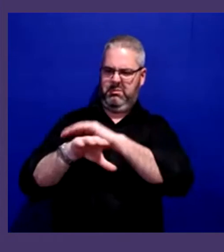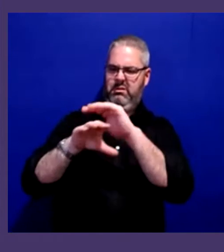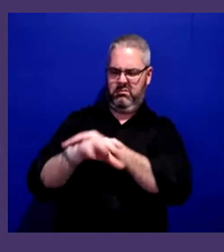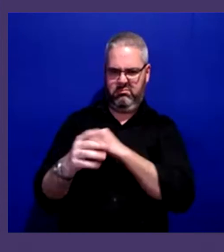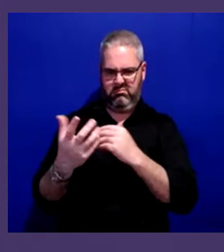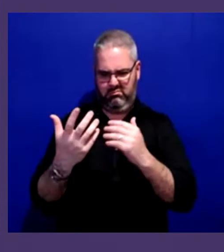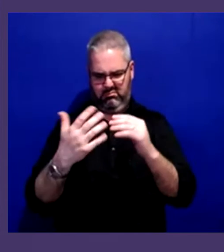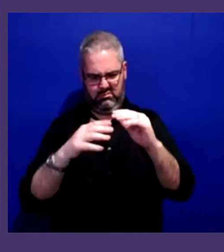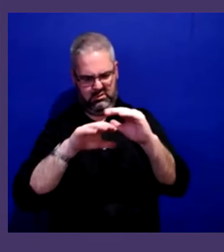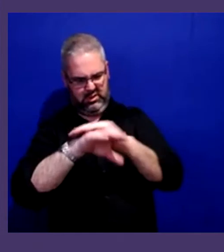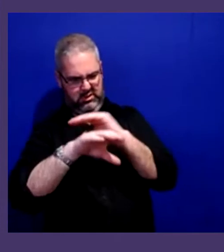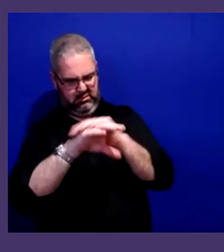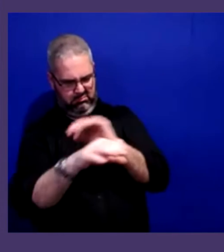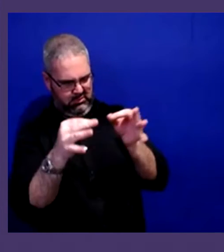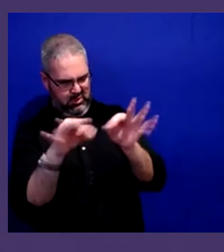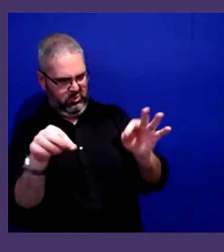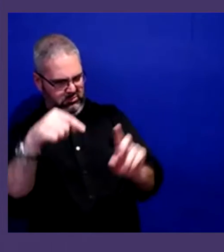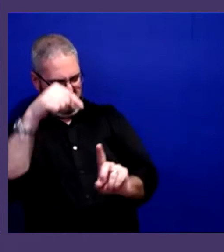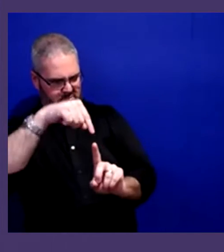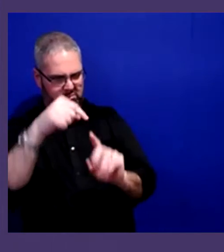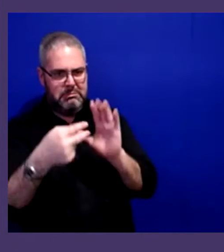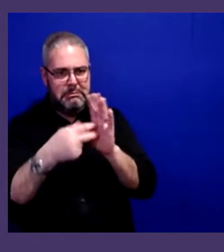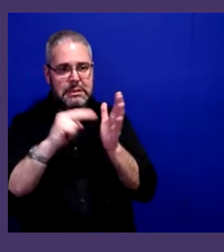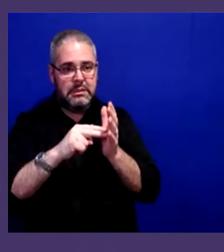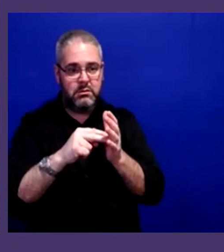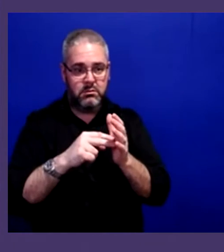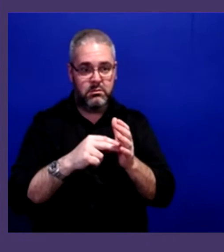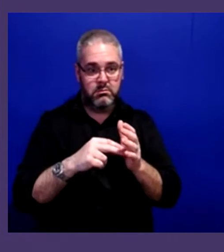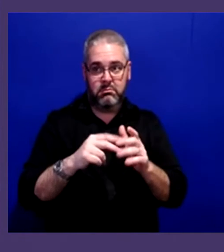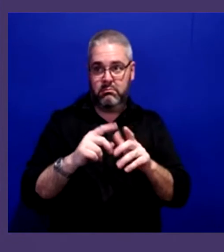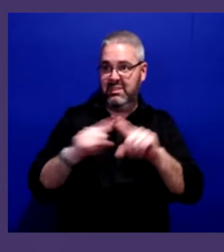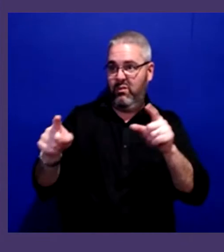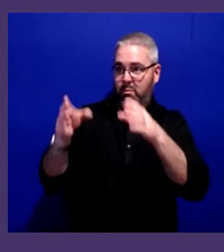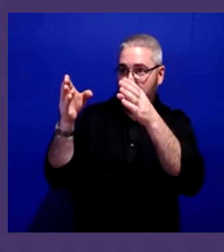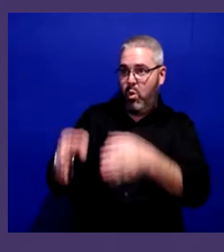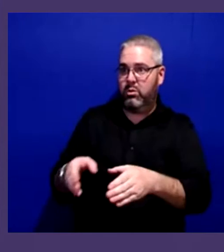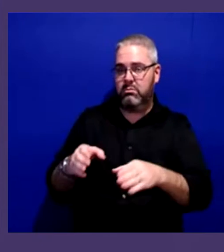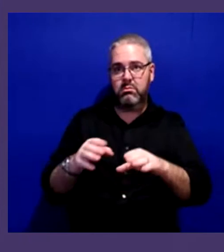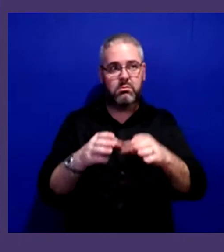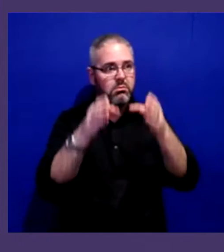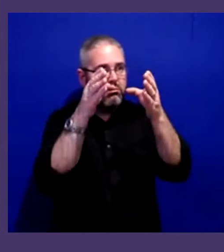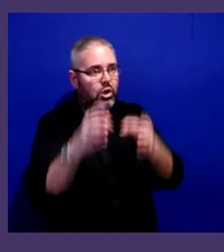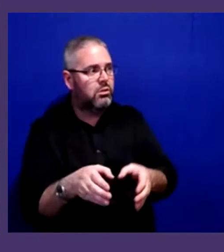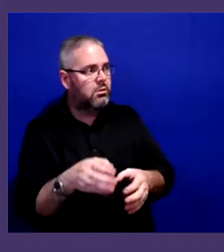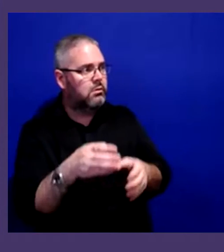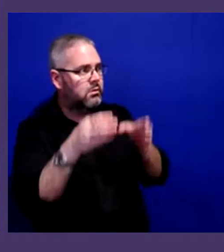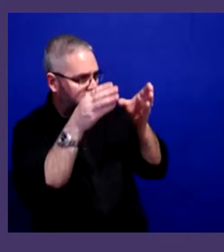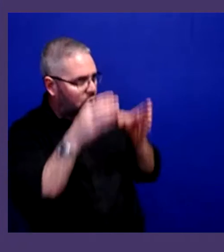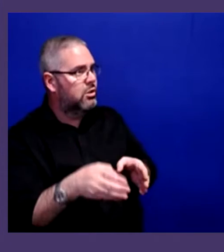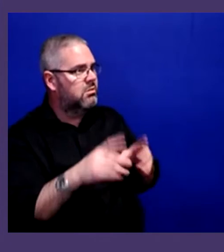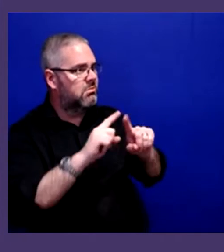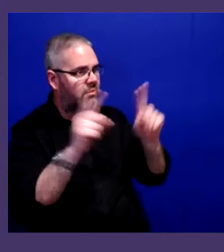Does that mean something different to different people? Let's talk about a few different aspects that we should probably consider as